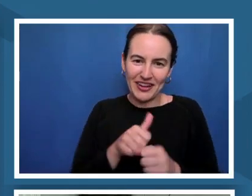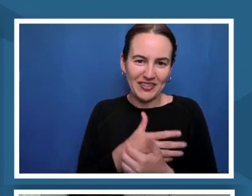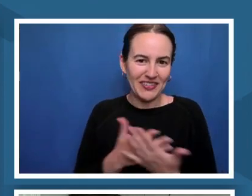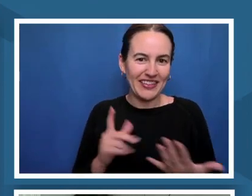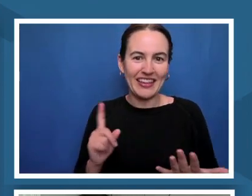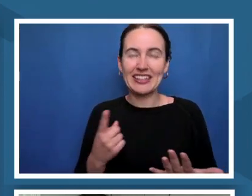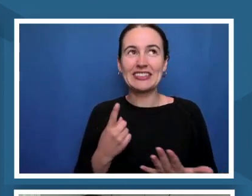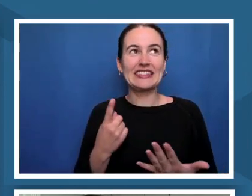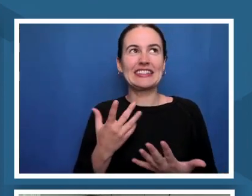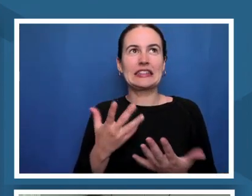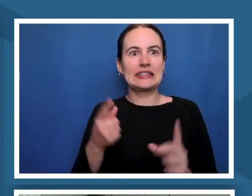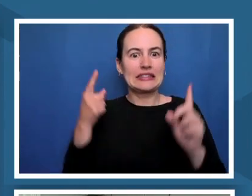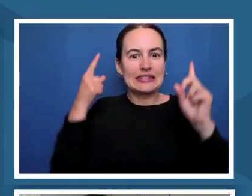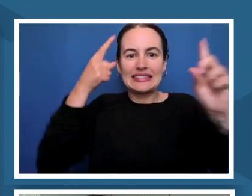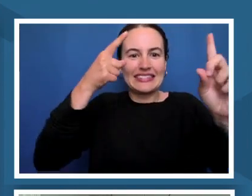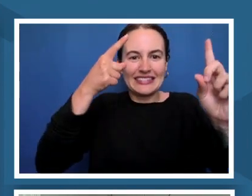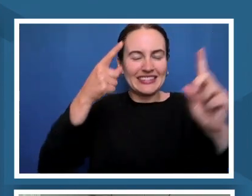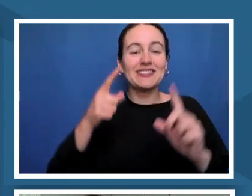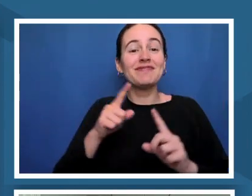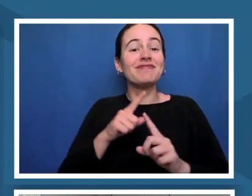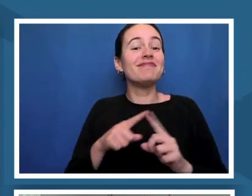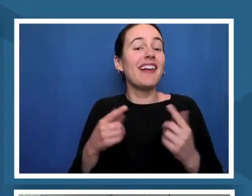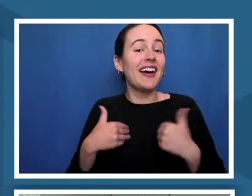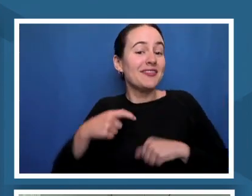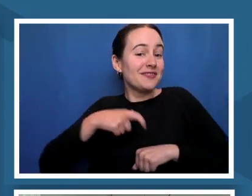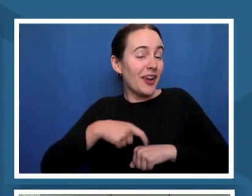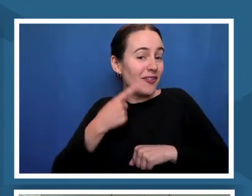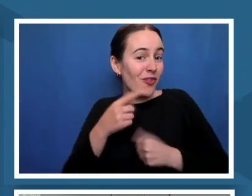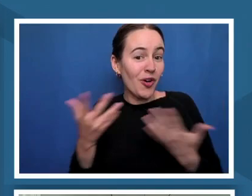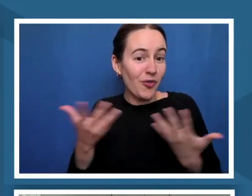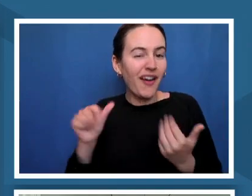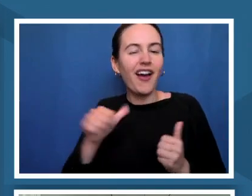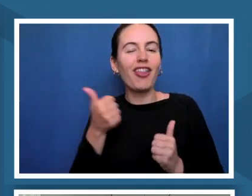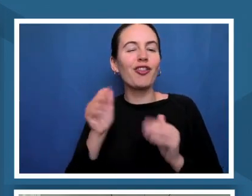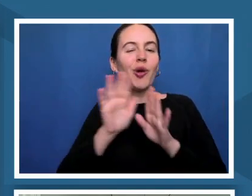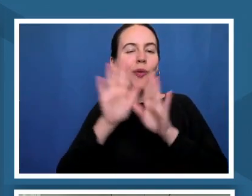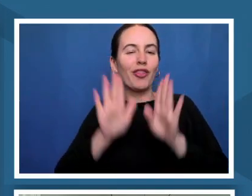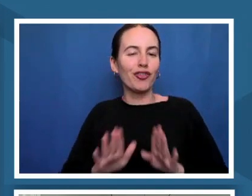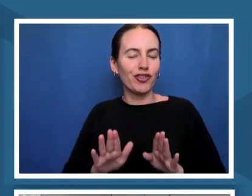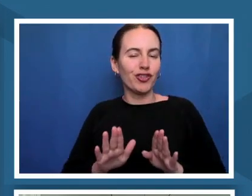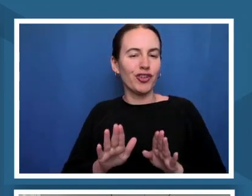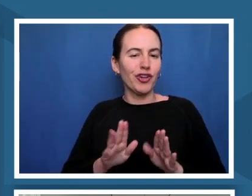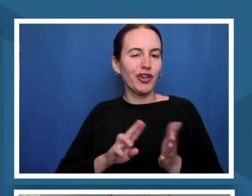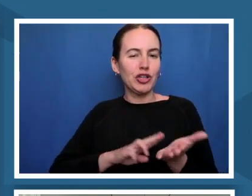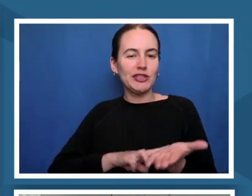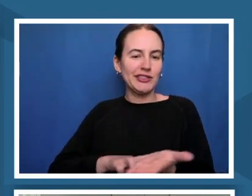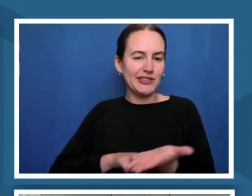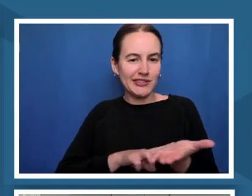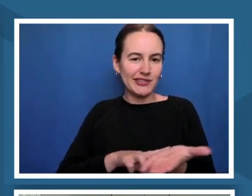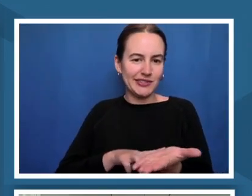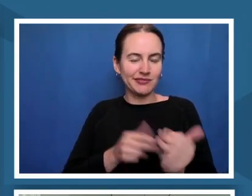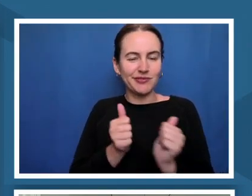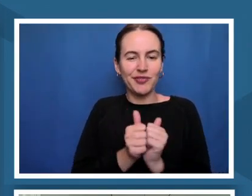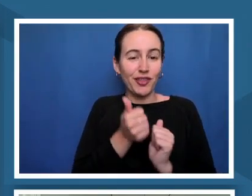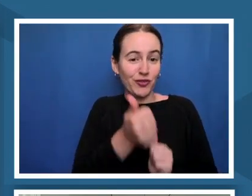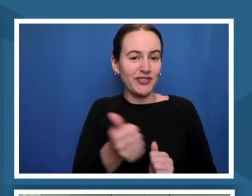but what we do have time for is another weather check